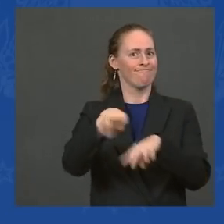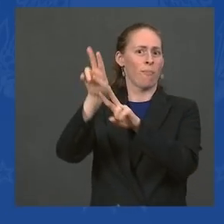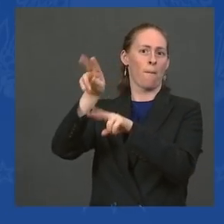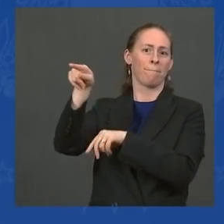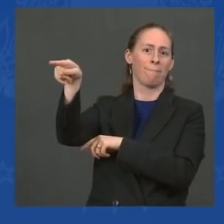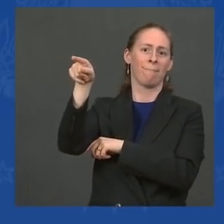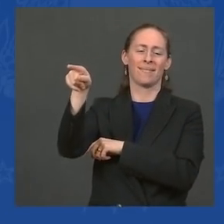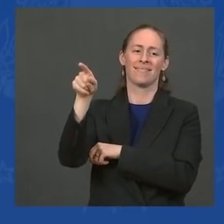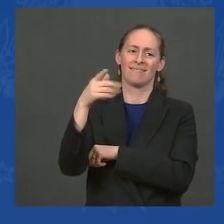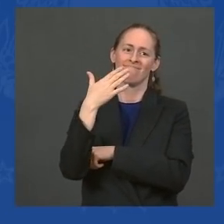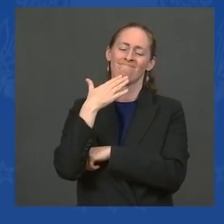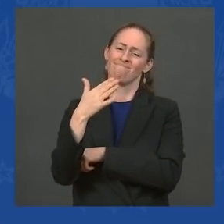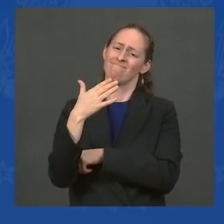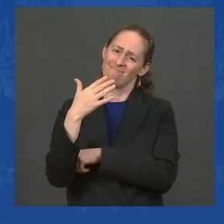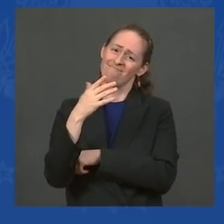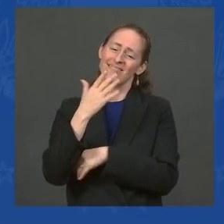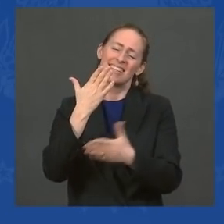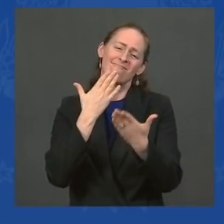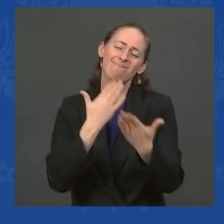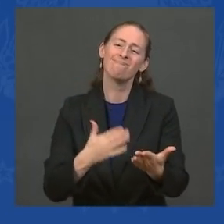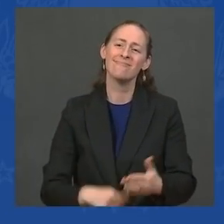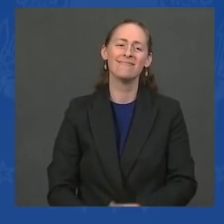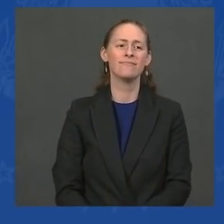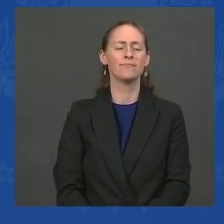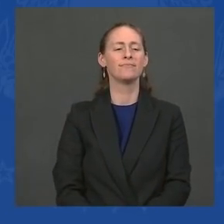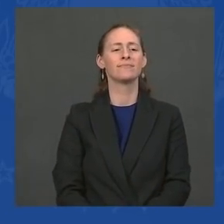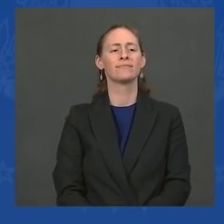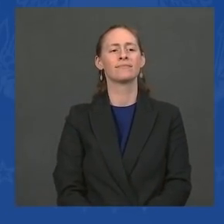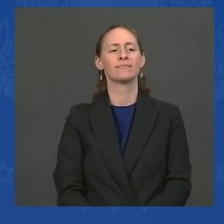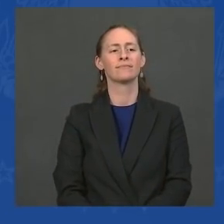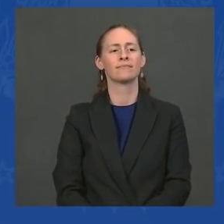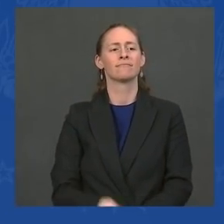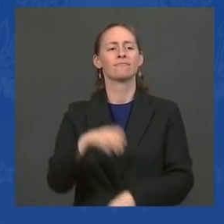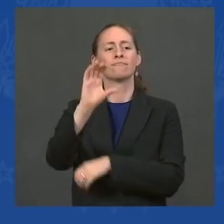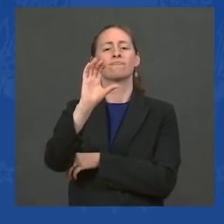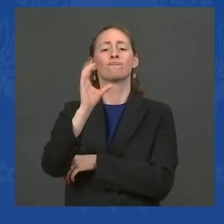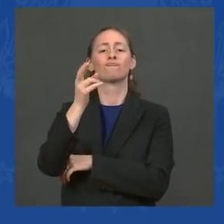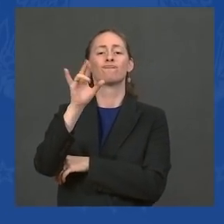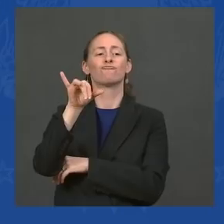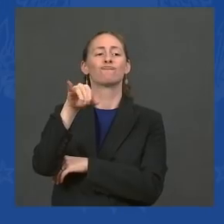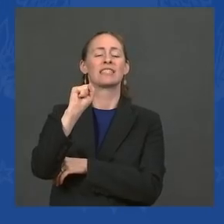And Chris Murphy, who has been not only a real soldier,